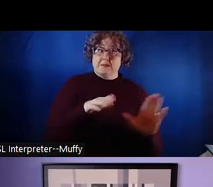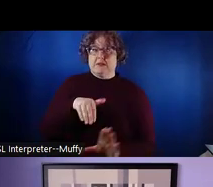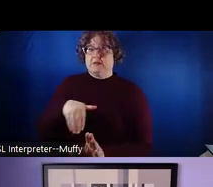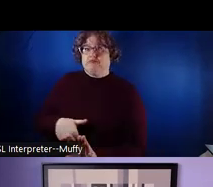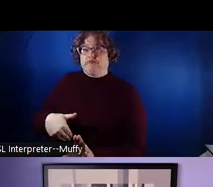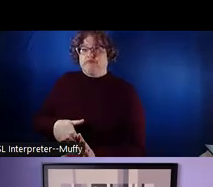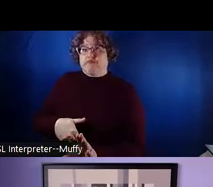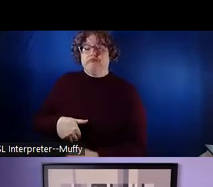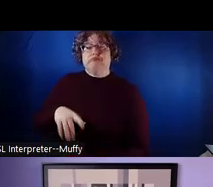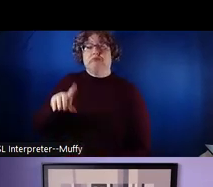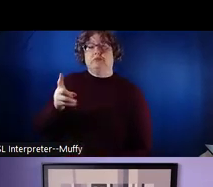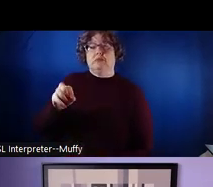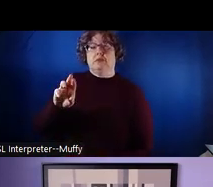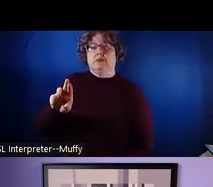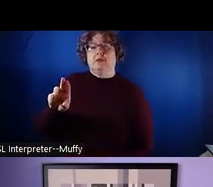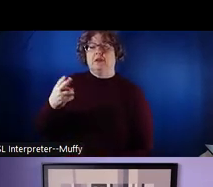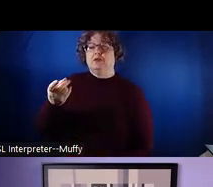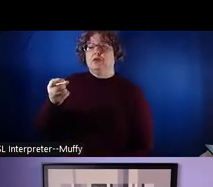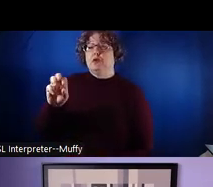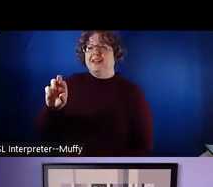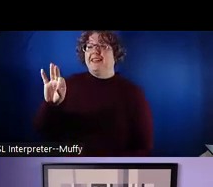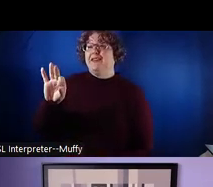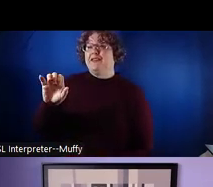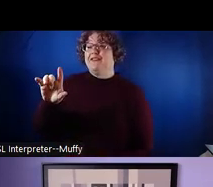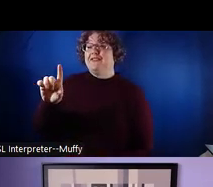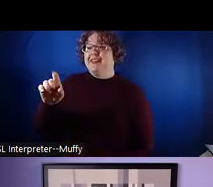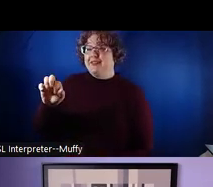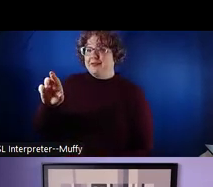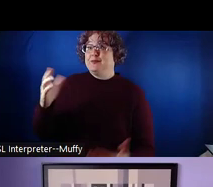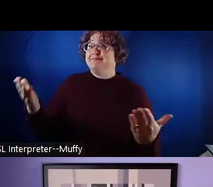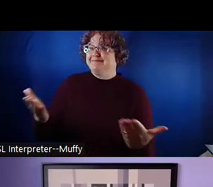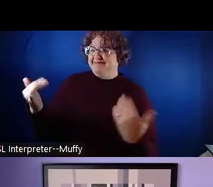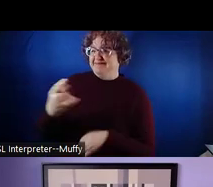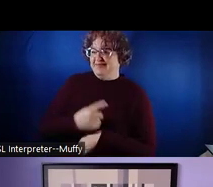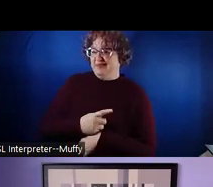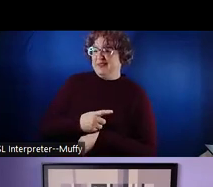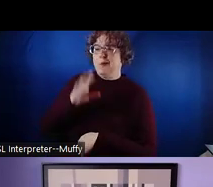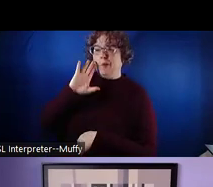is Dr. Heather Feldner, who is here today with us and will be our guest panelist.